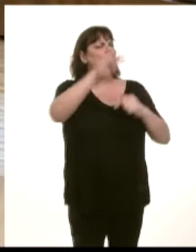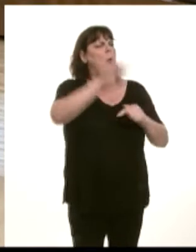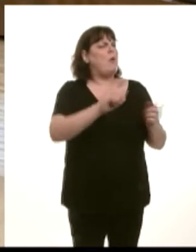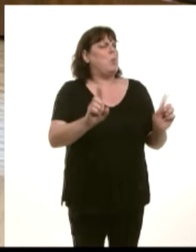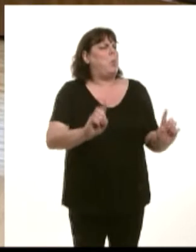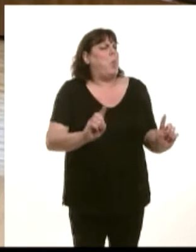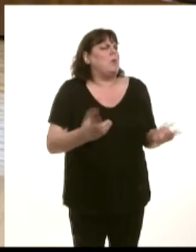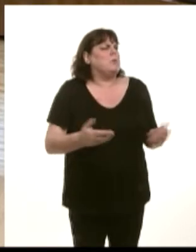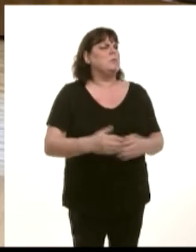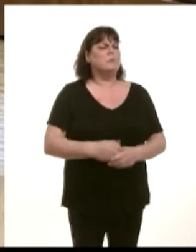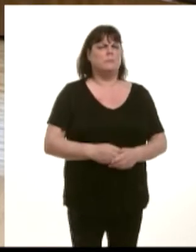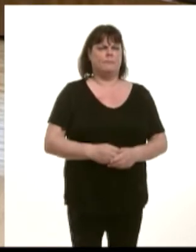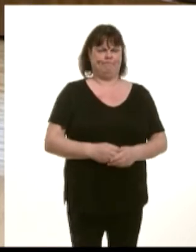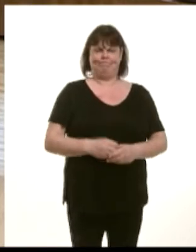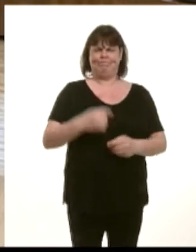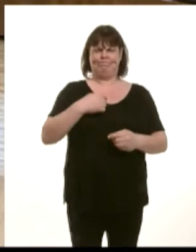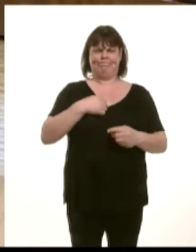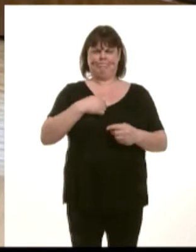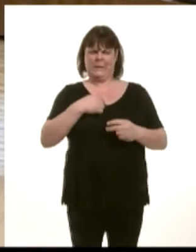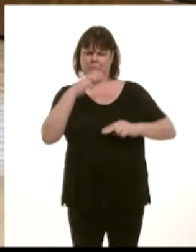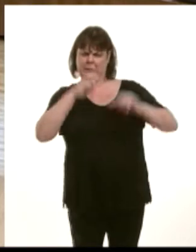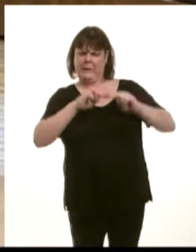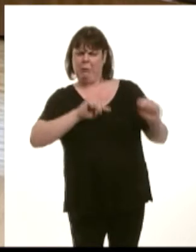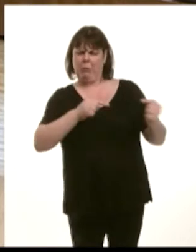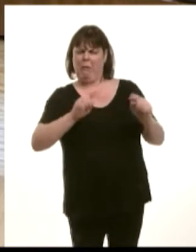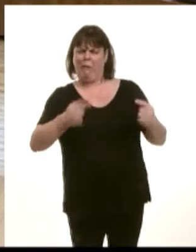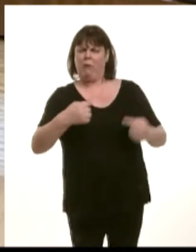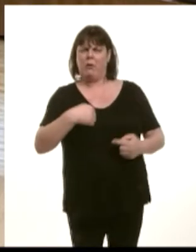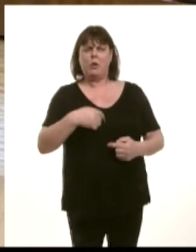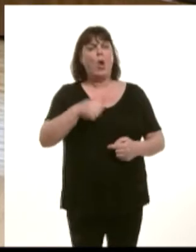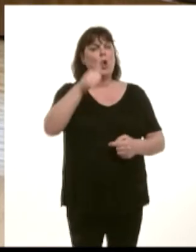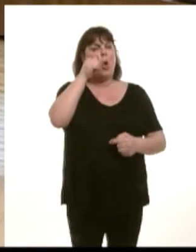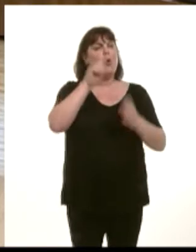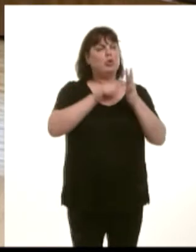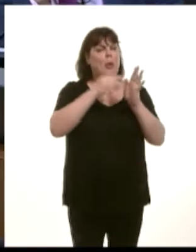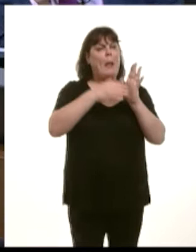Carwyn Jones: It’s not for me to assess the threat level. He will understand, of course, that we did have a briefing in the JMC.